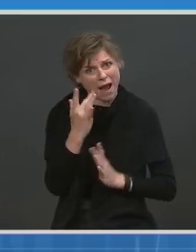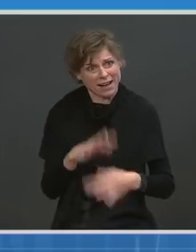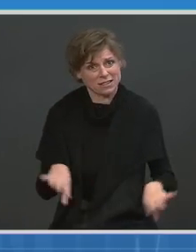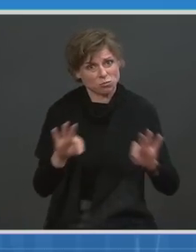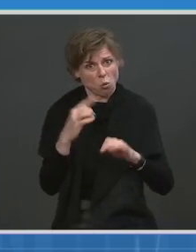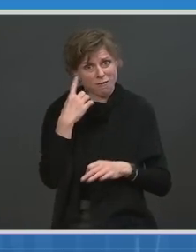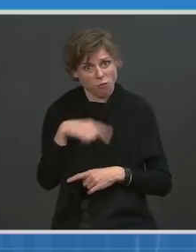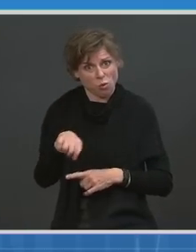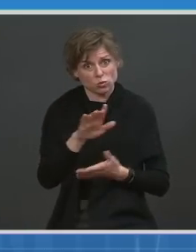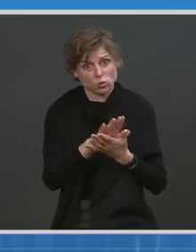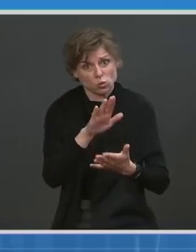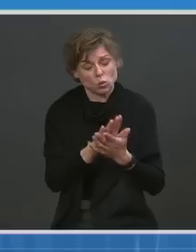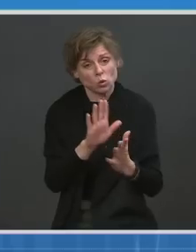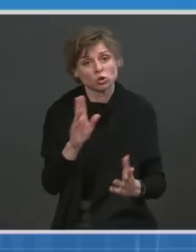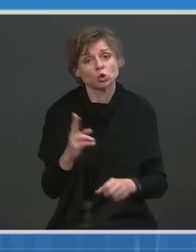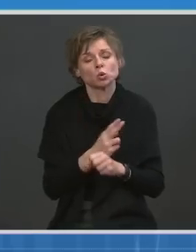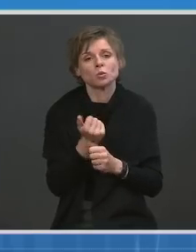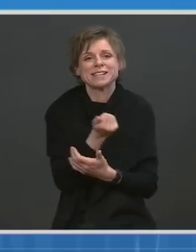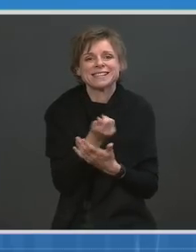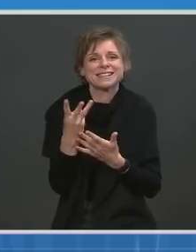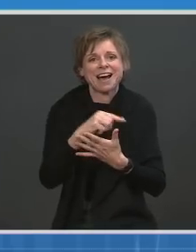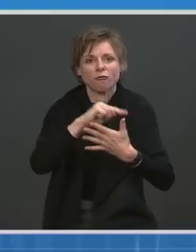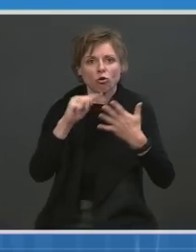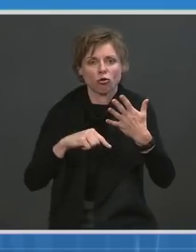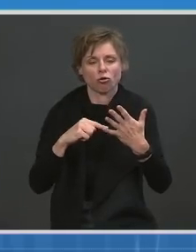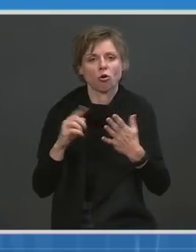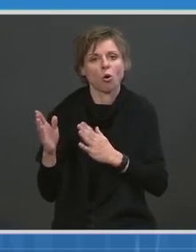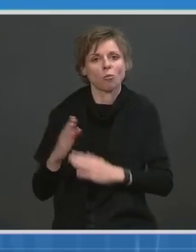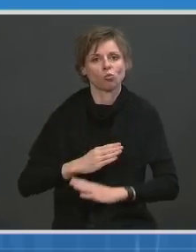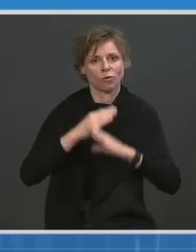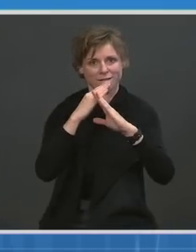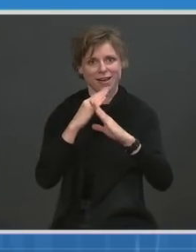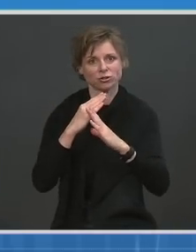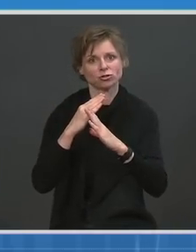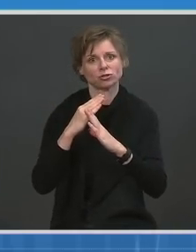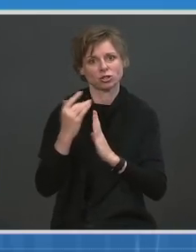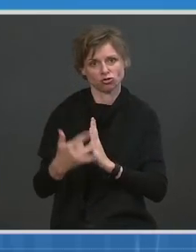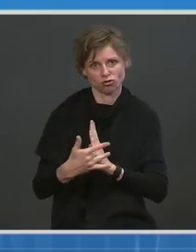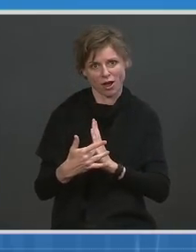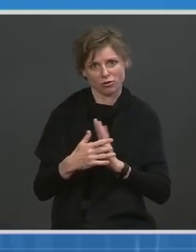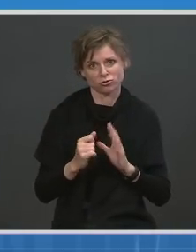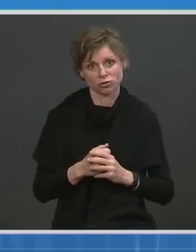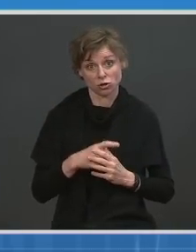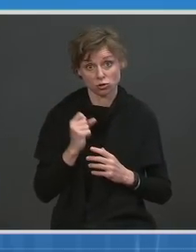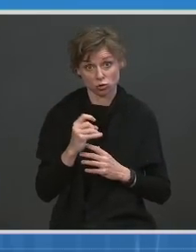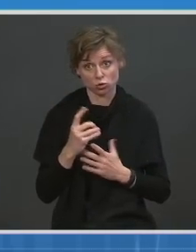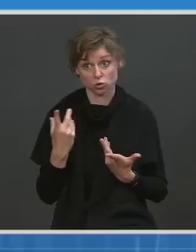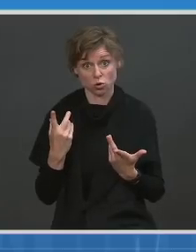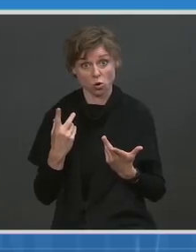to provide the greatest level of protection. So, in light of the expanded evidence on physical distancing,